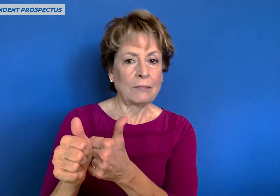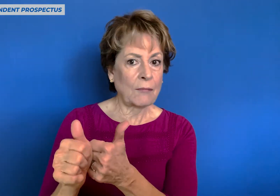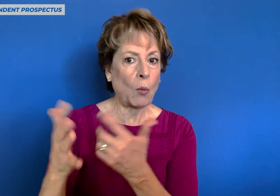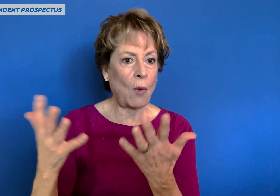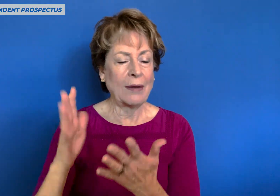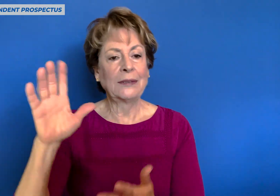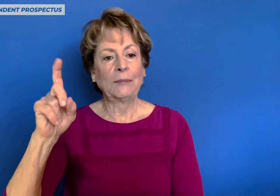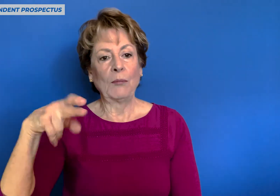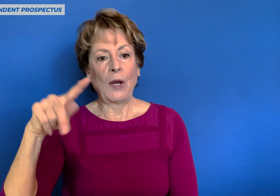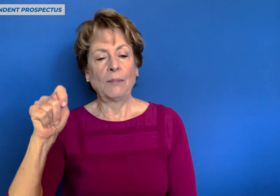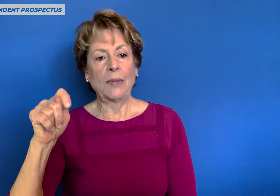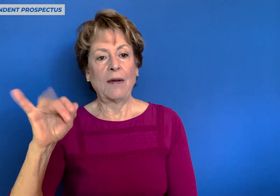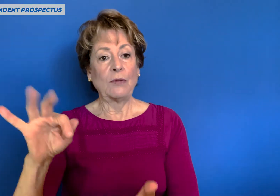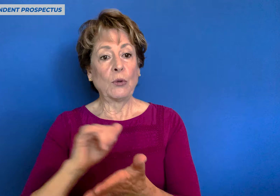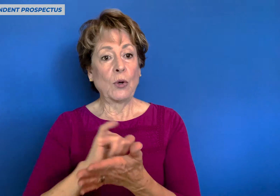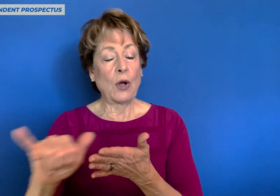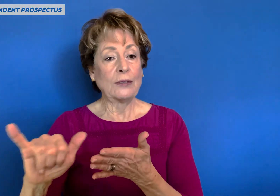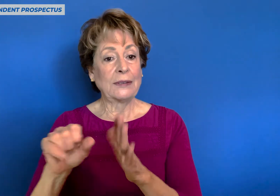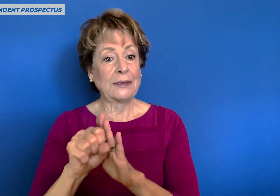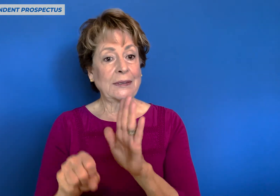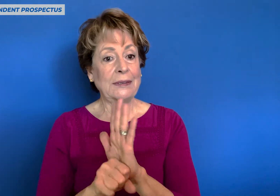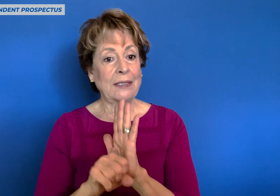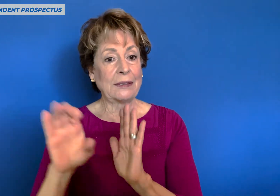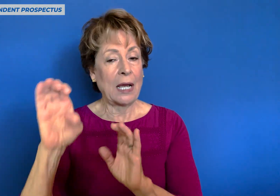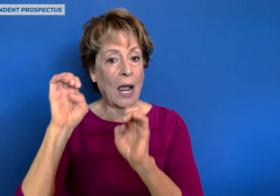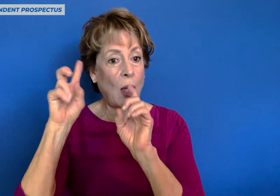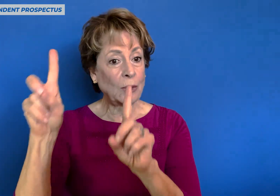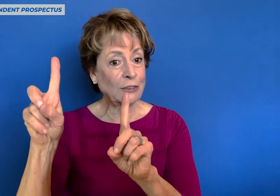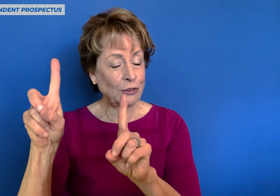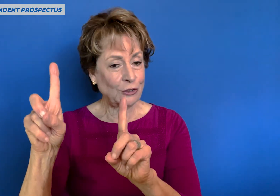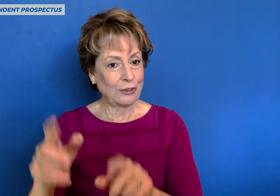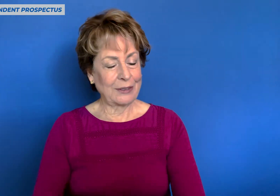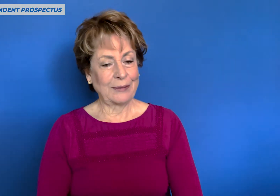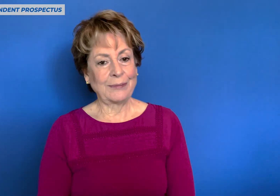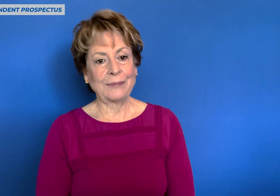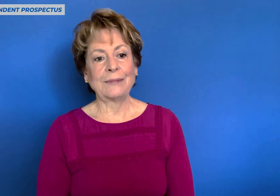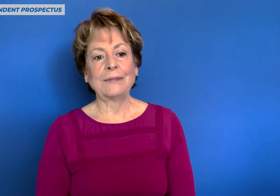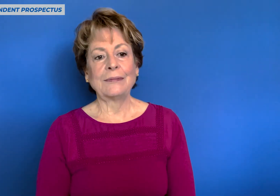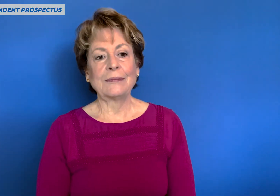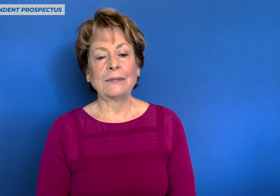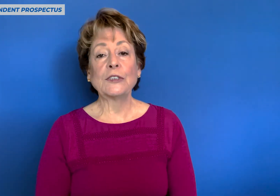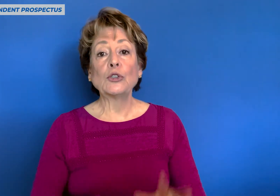operated in cooperation with the New York State Education Department.